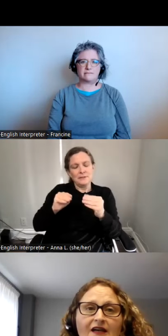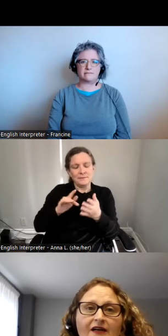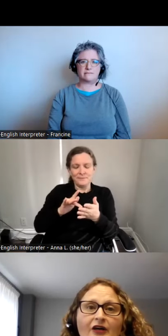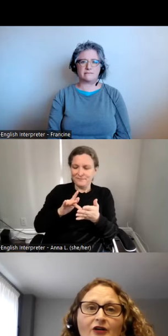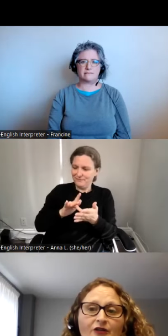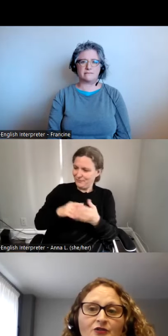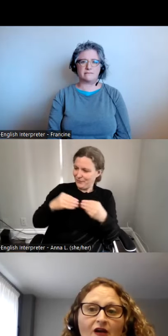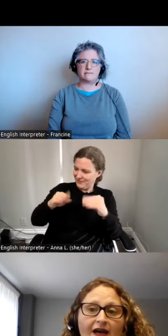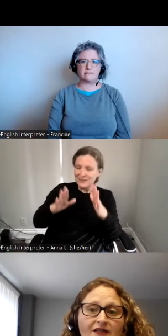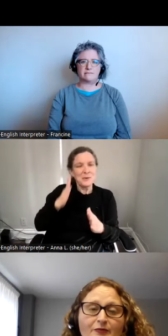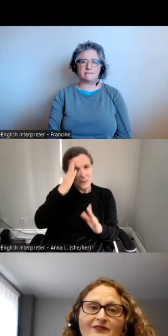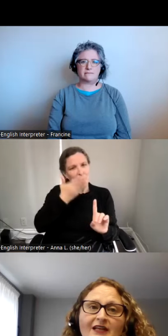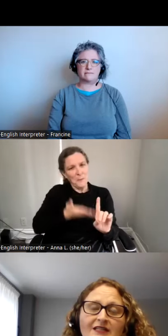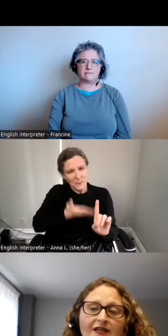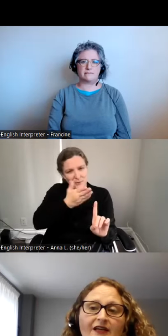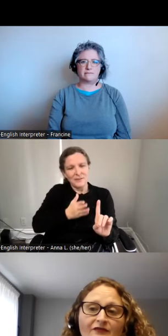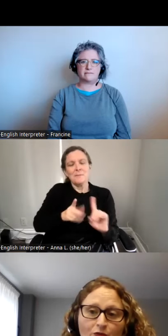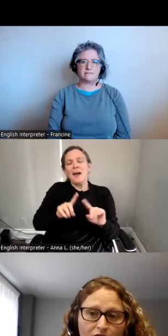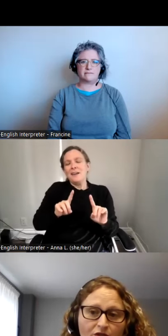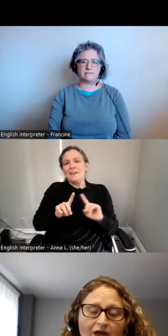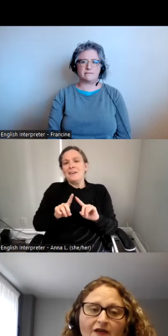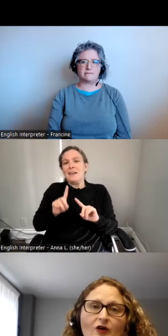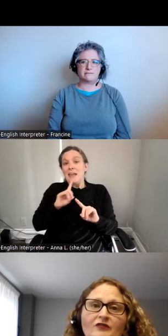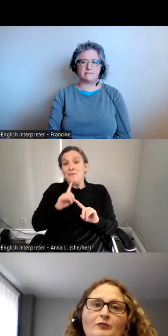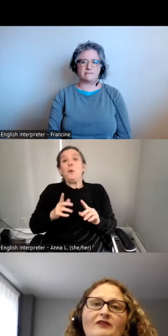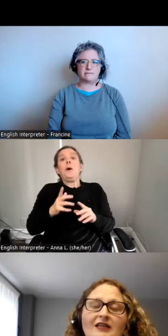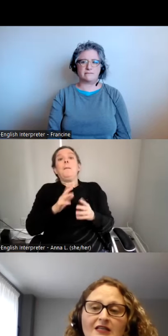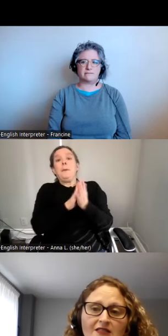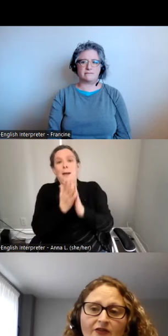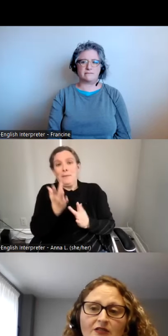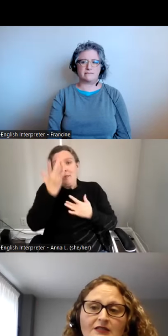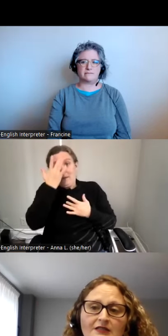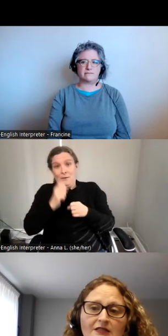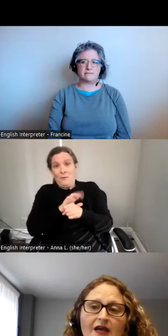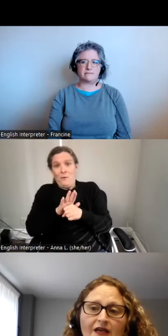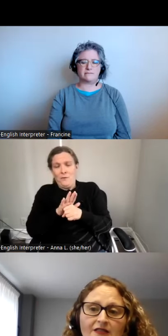person to be prescribing it, because they should have on